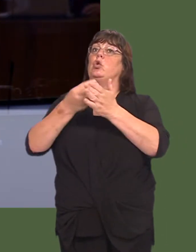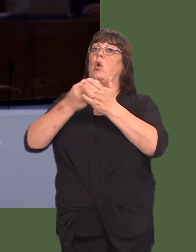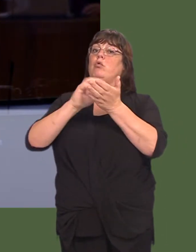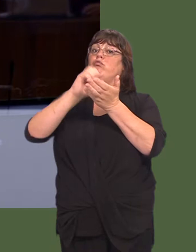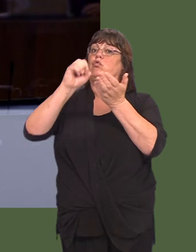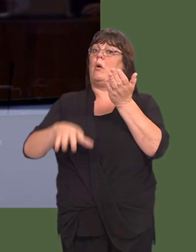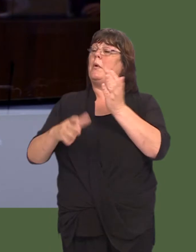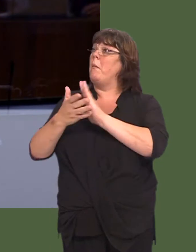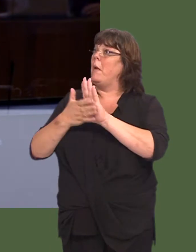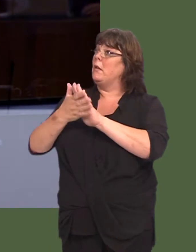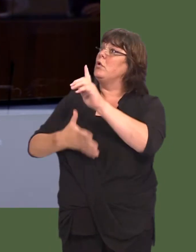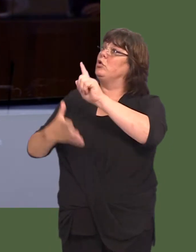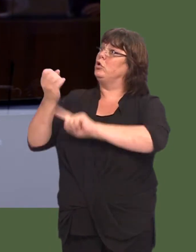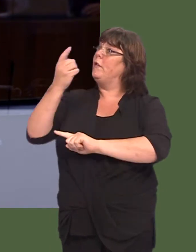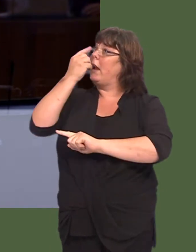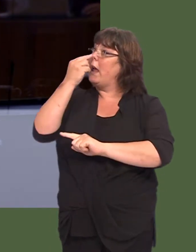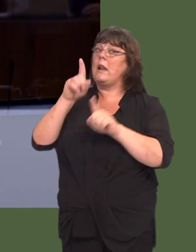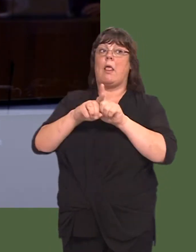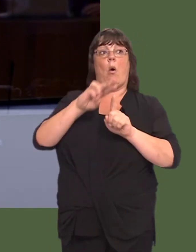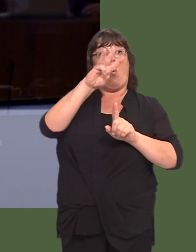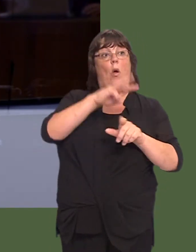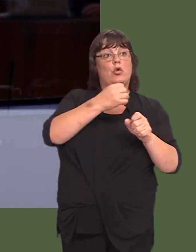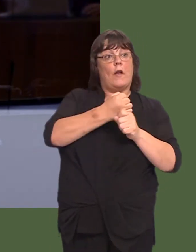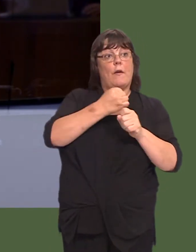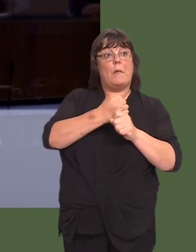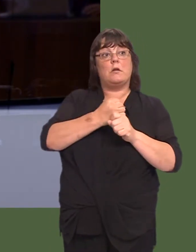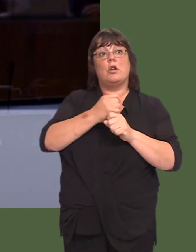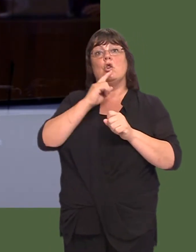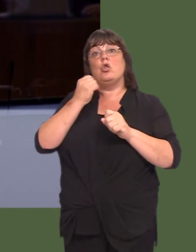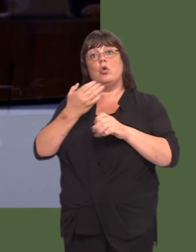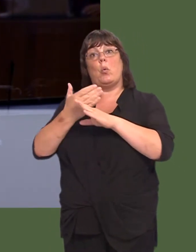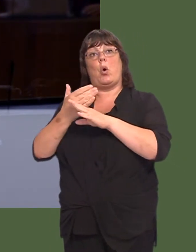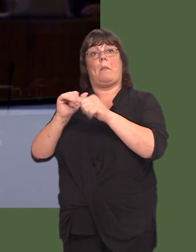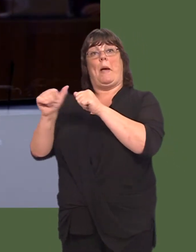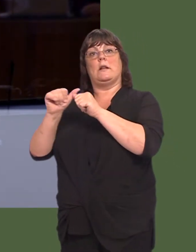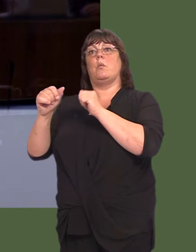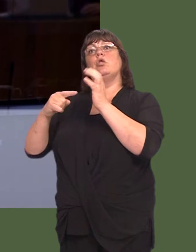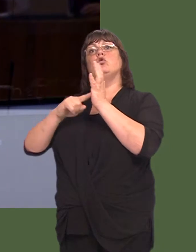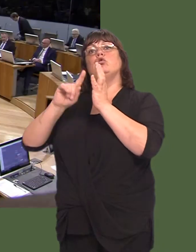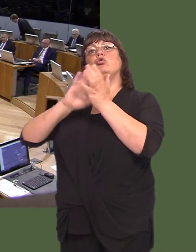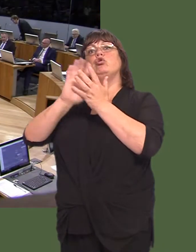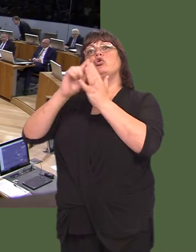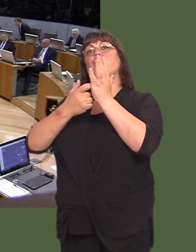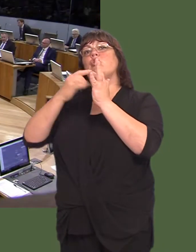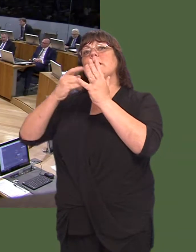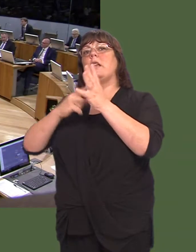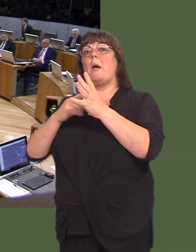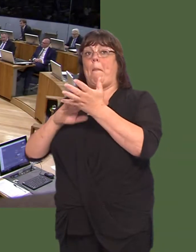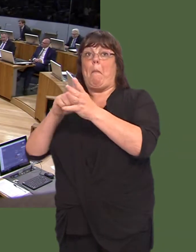shows what can be achieved and that the Welsh Government and yourself are much better off working with Theresa May than with Jeremy Corbyn?